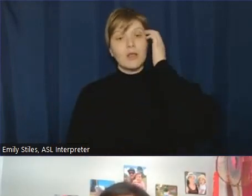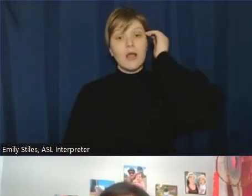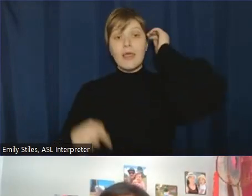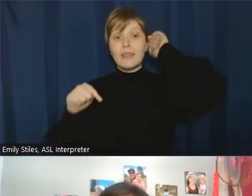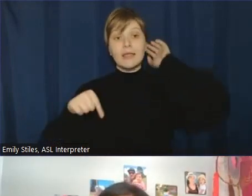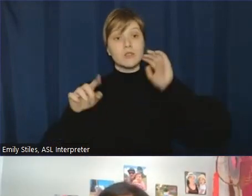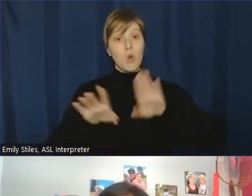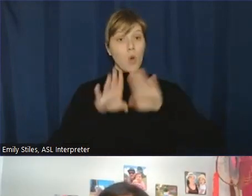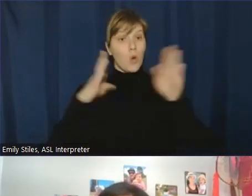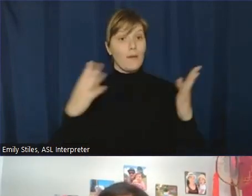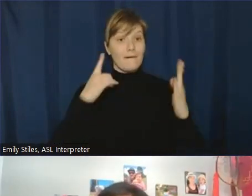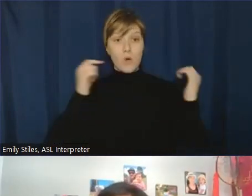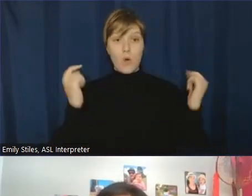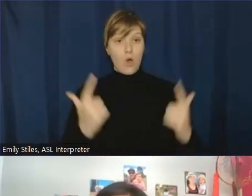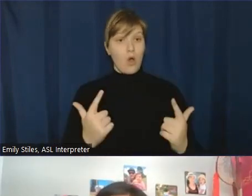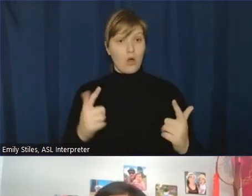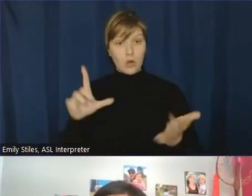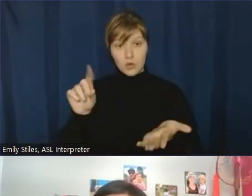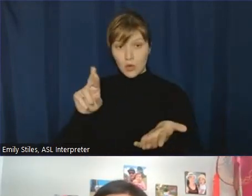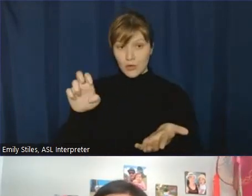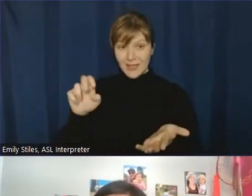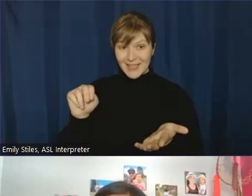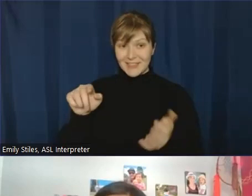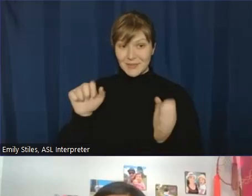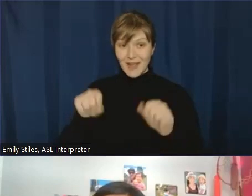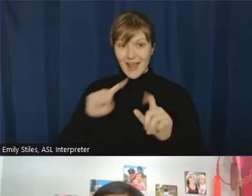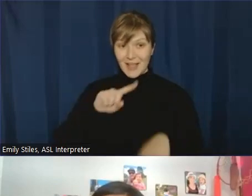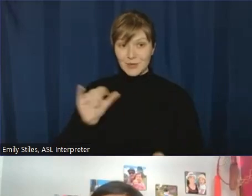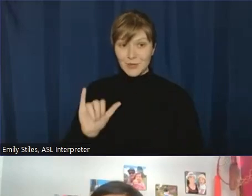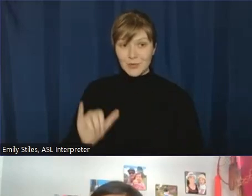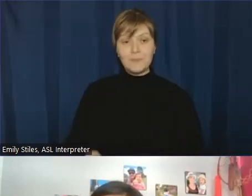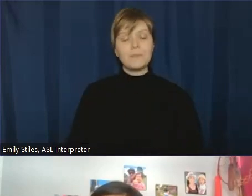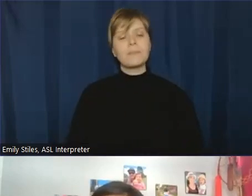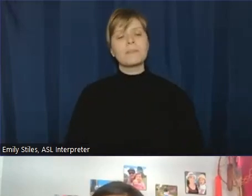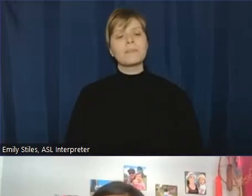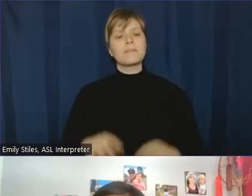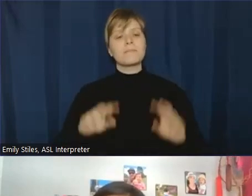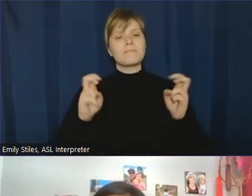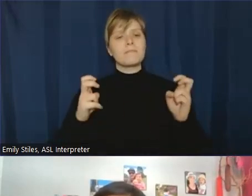Doreen you may be able to weigh in on this one. Could you describe some potential paths forward